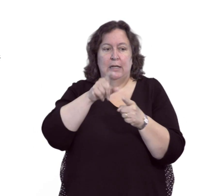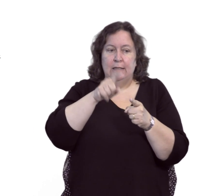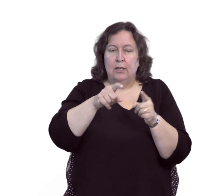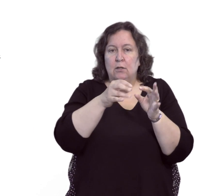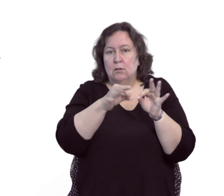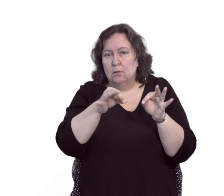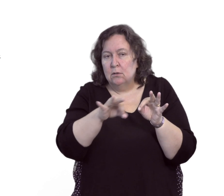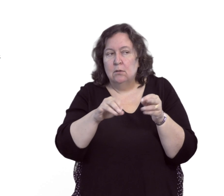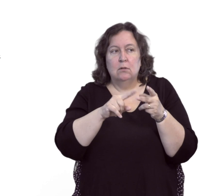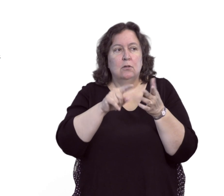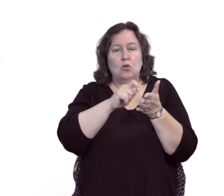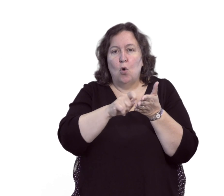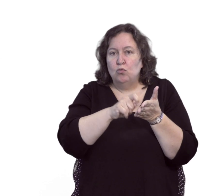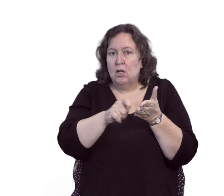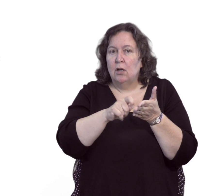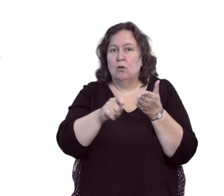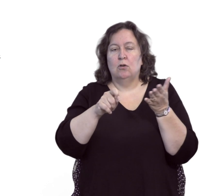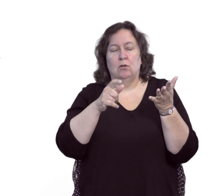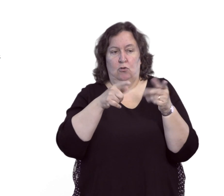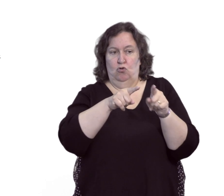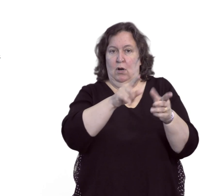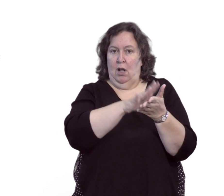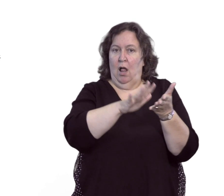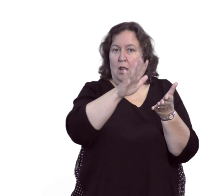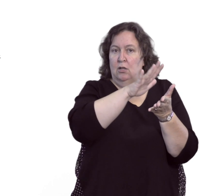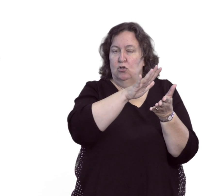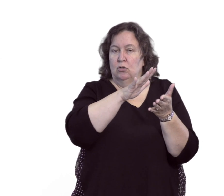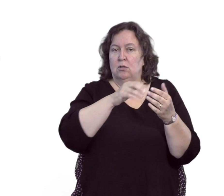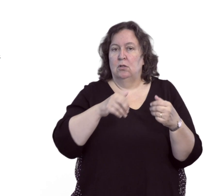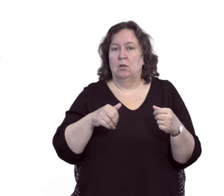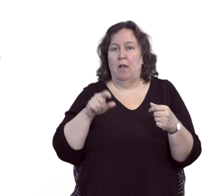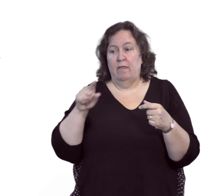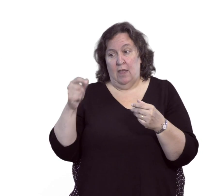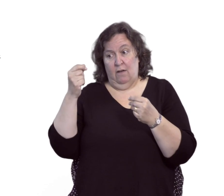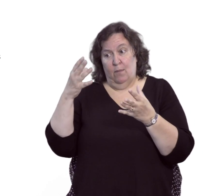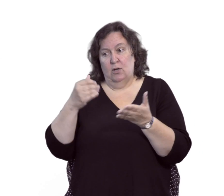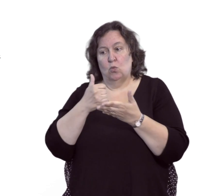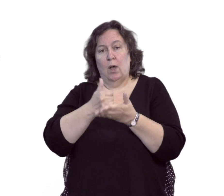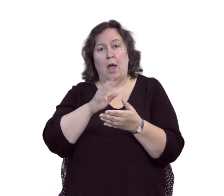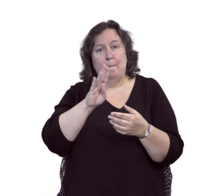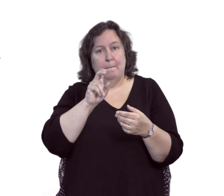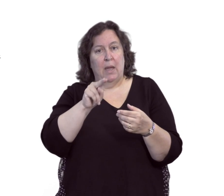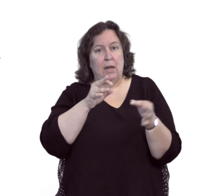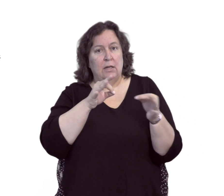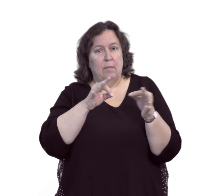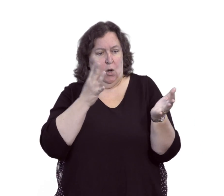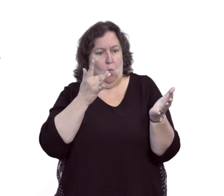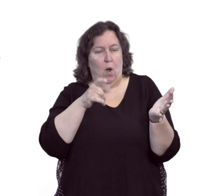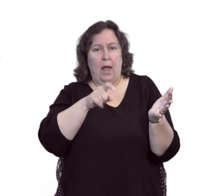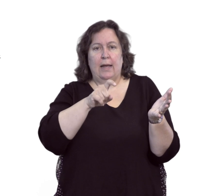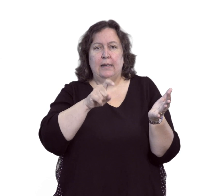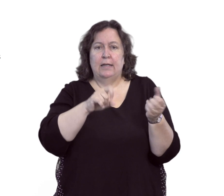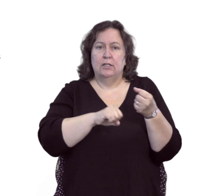for notetakers or real-time captioning services in college. It will help Ben to be able to explain